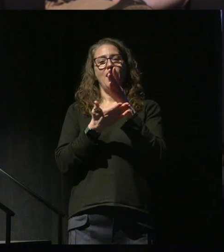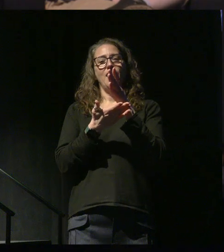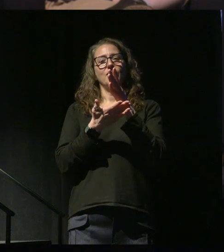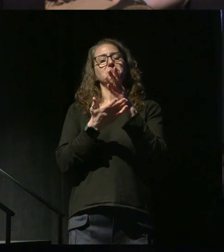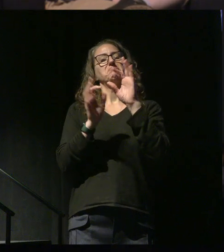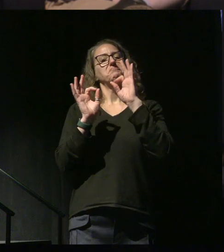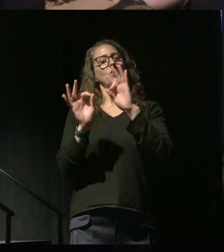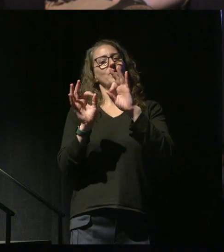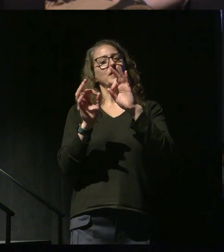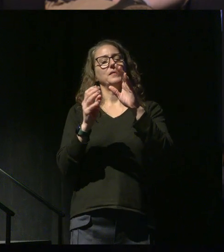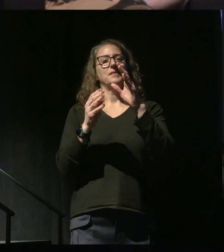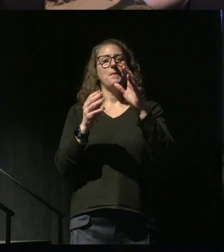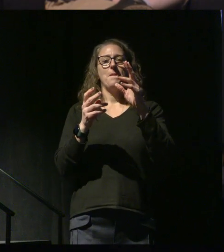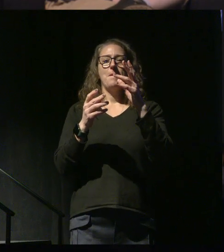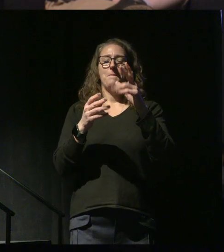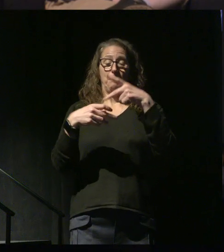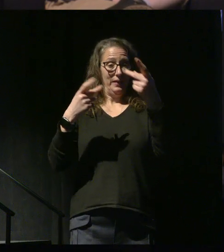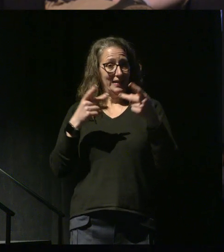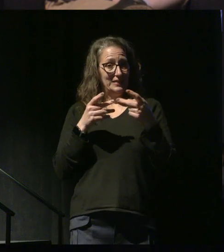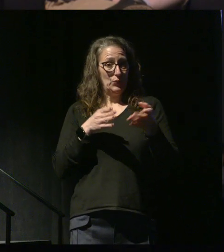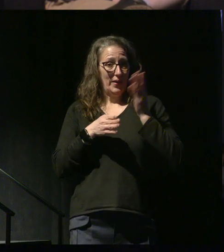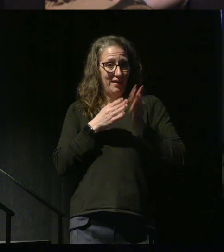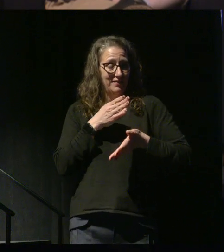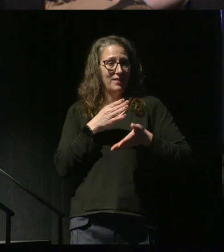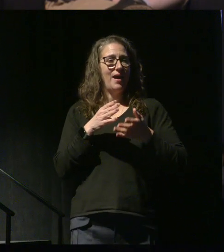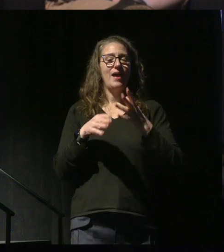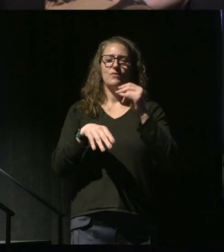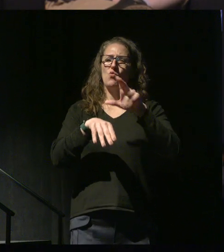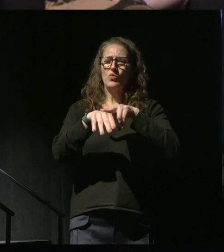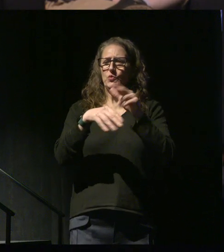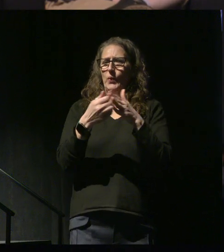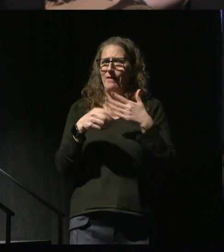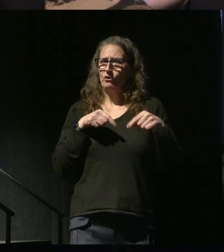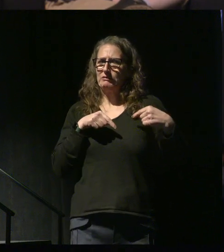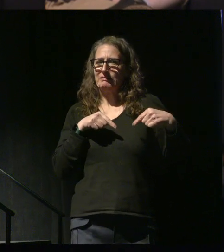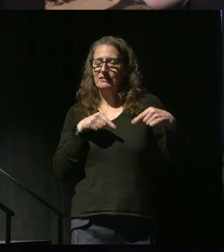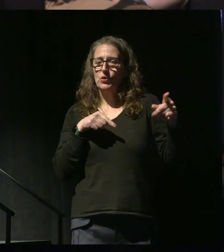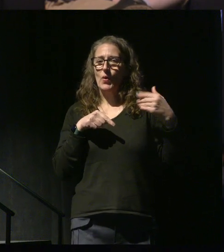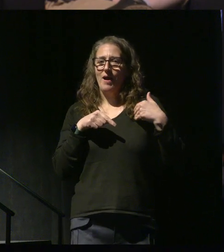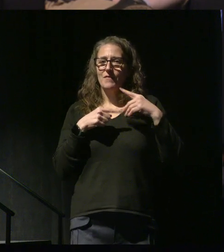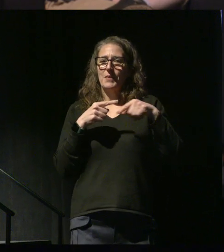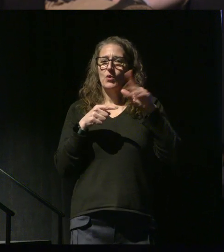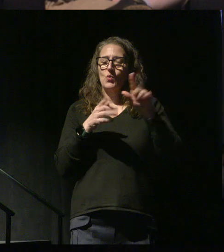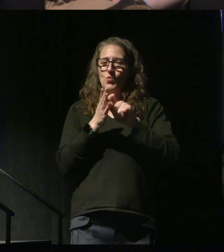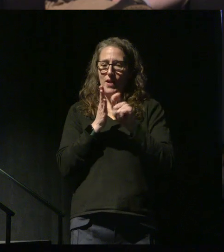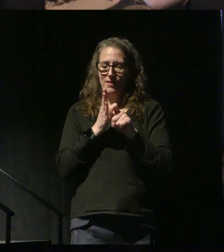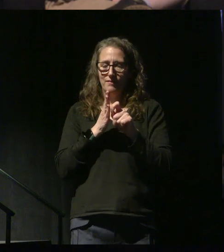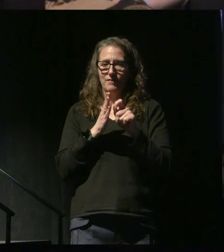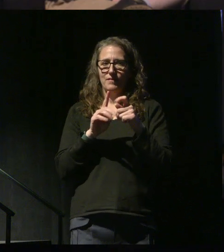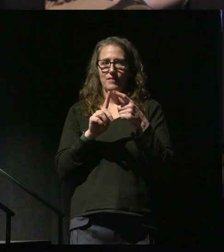Because for whatever trepidations you might have on the writing side, as you're all working on your books,